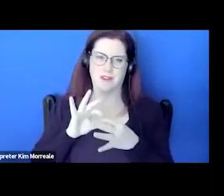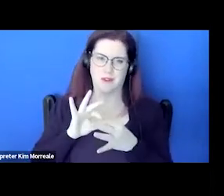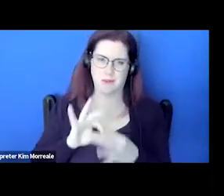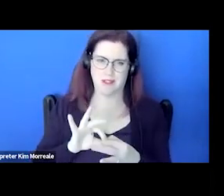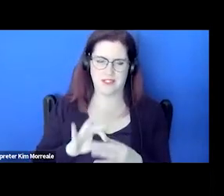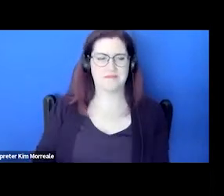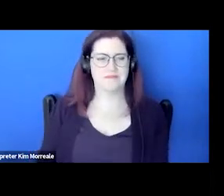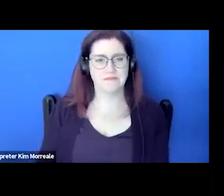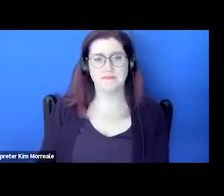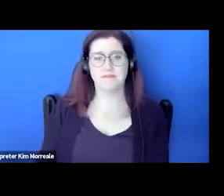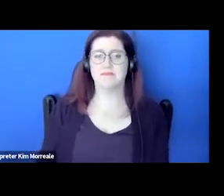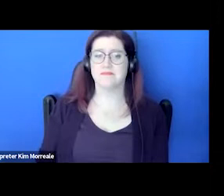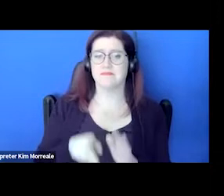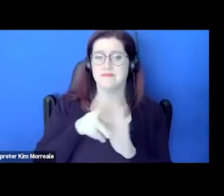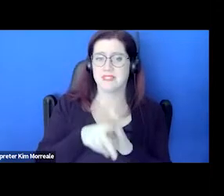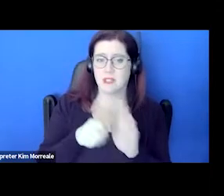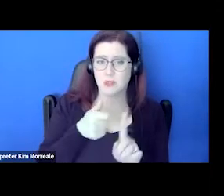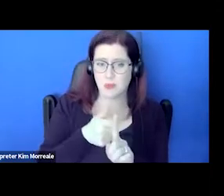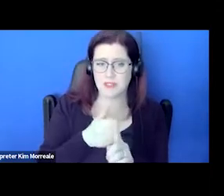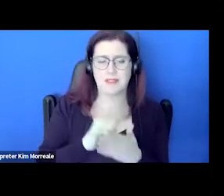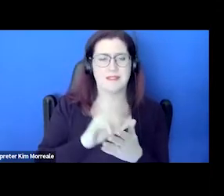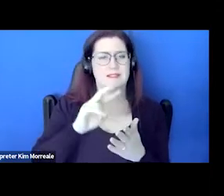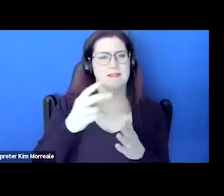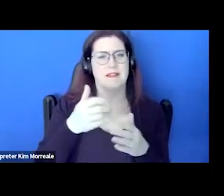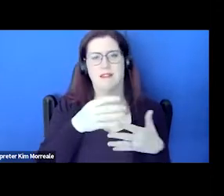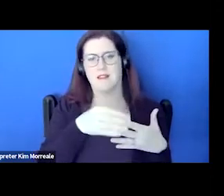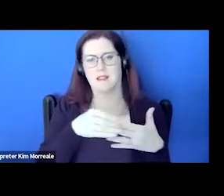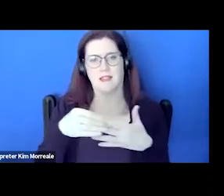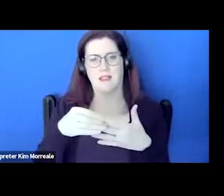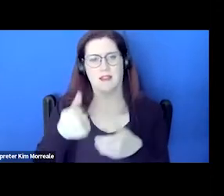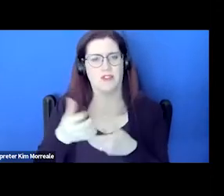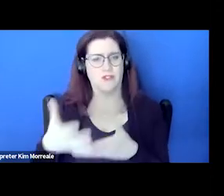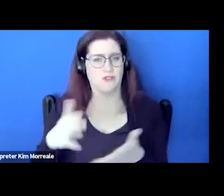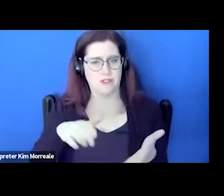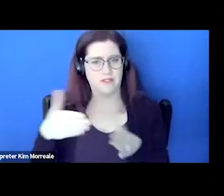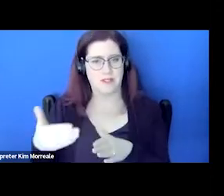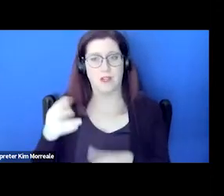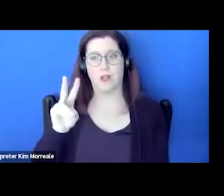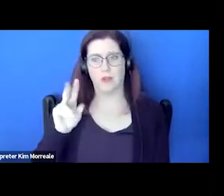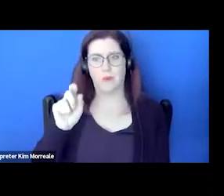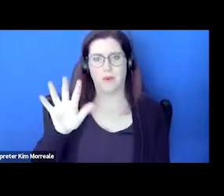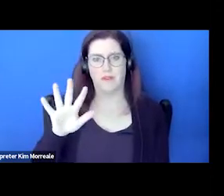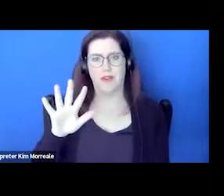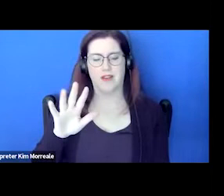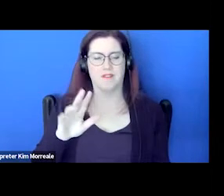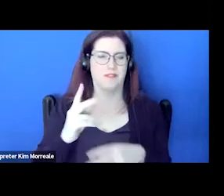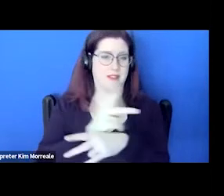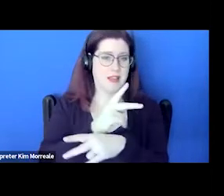Suicide is the second leading cause of death. that's 2.5 times the national rate for native youth.